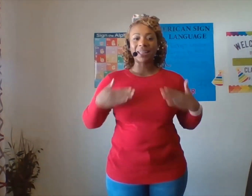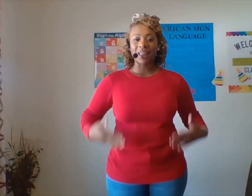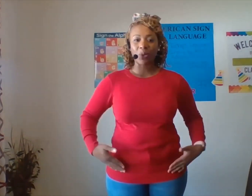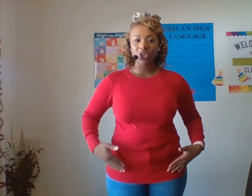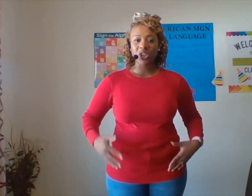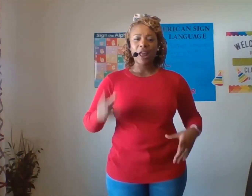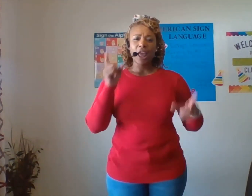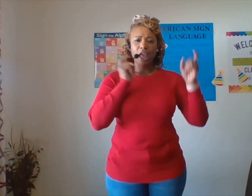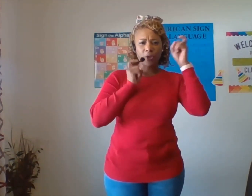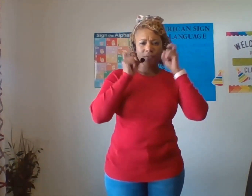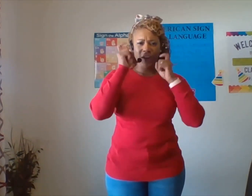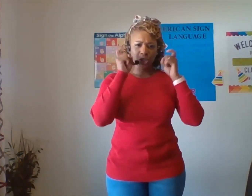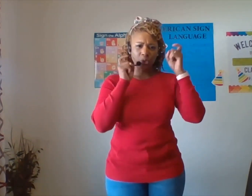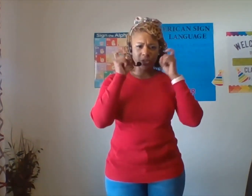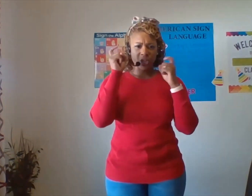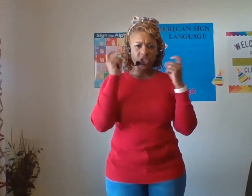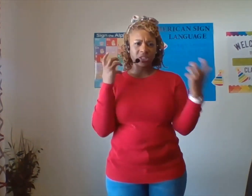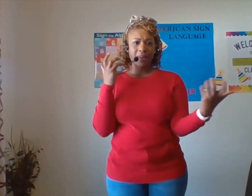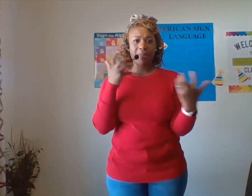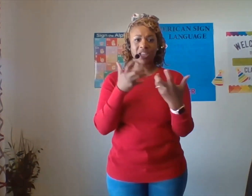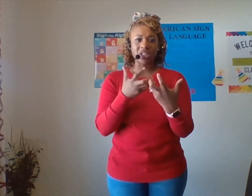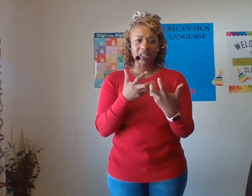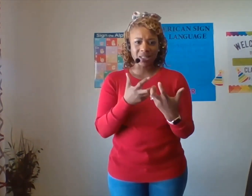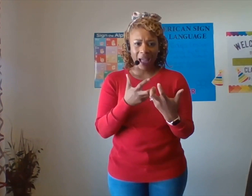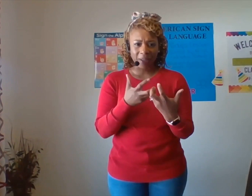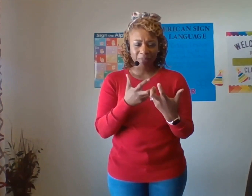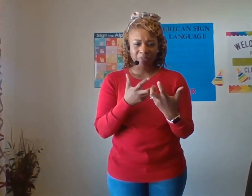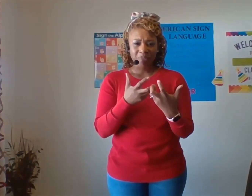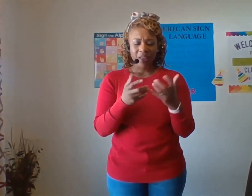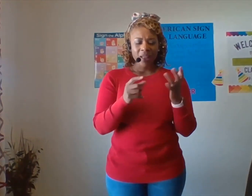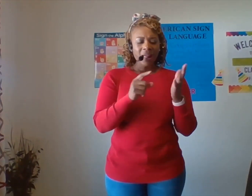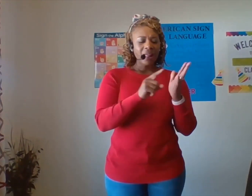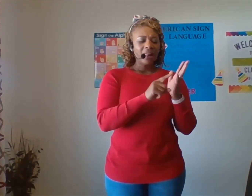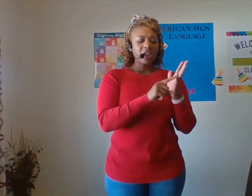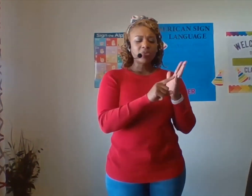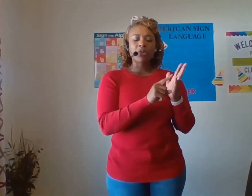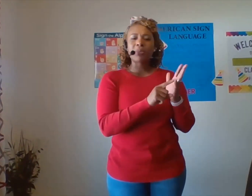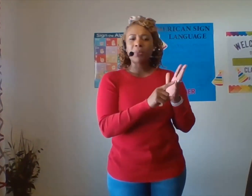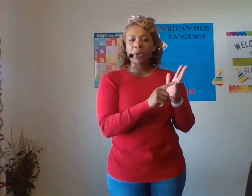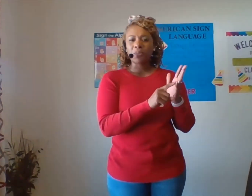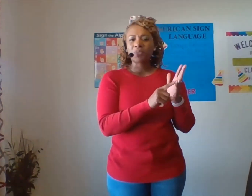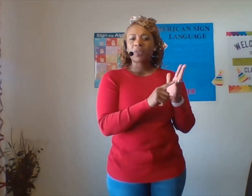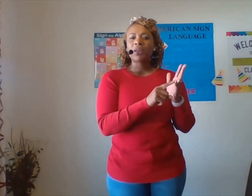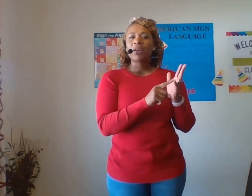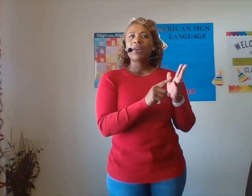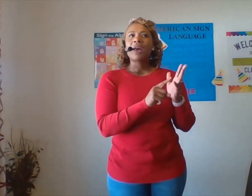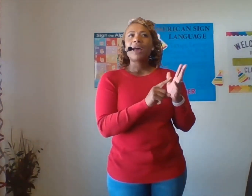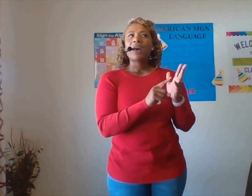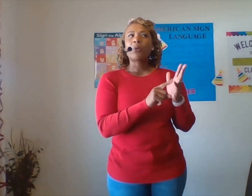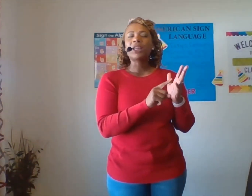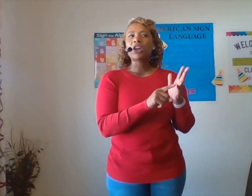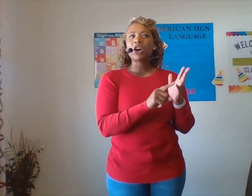language and your facial expressions that matches the sign remember we talked